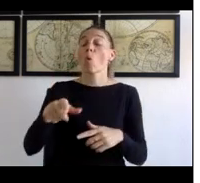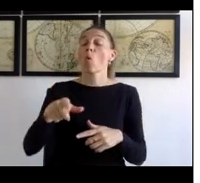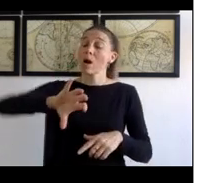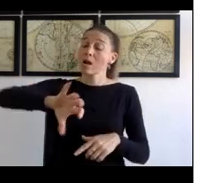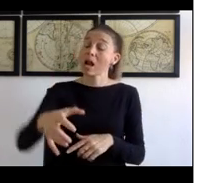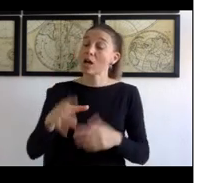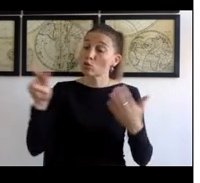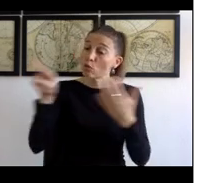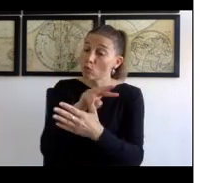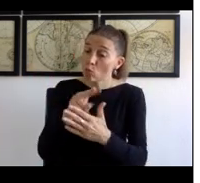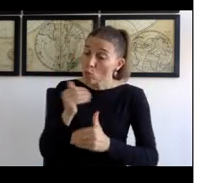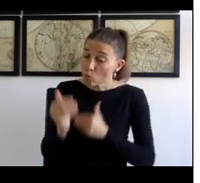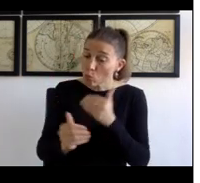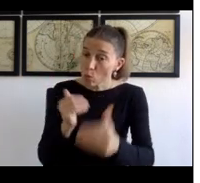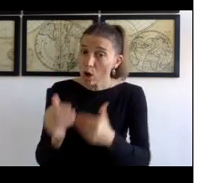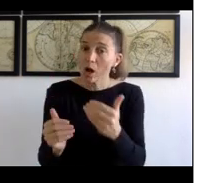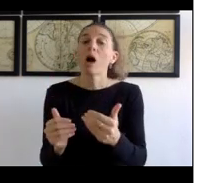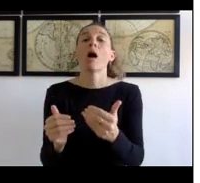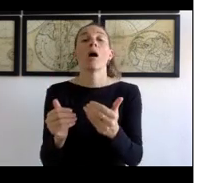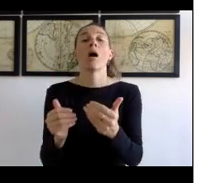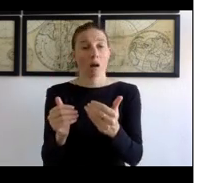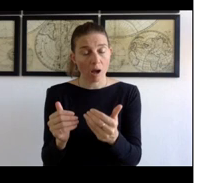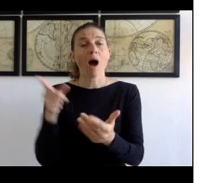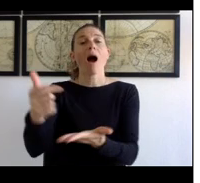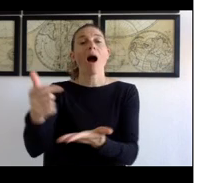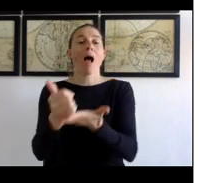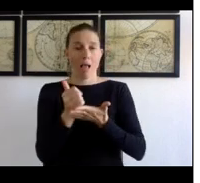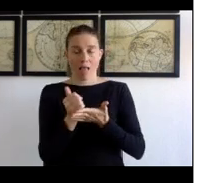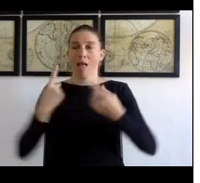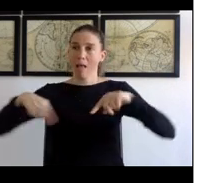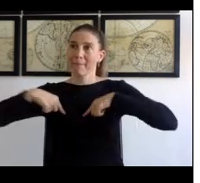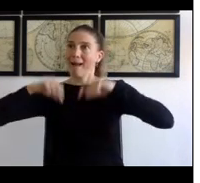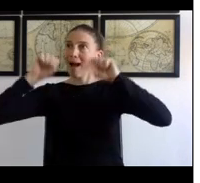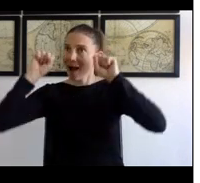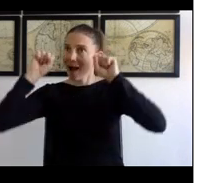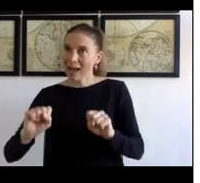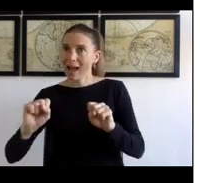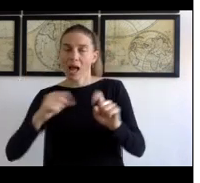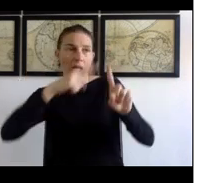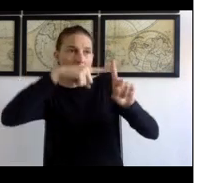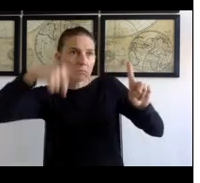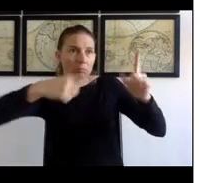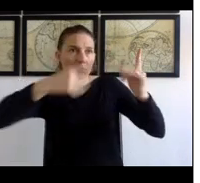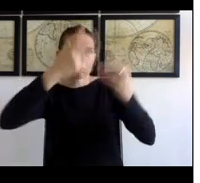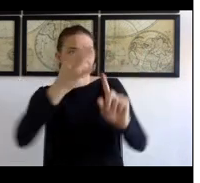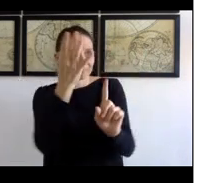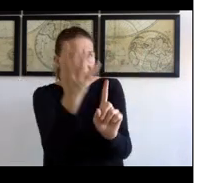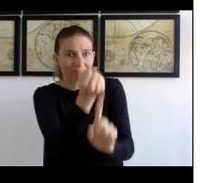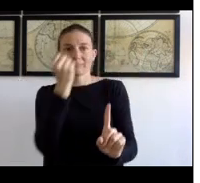These are played to give us capacity to advocate for good disability data.